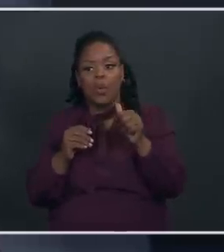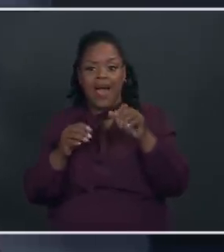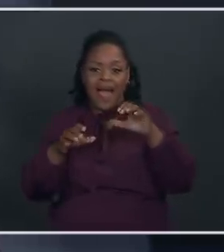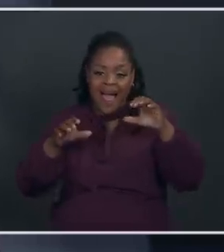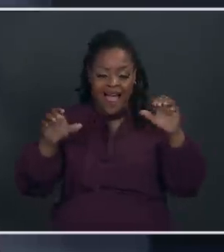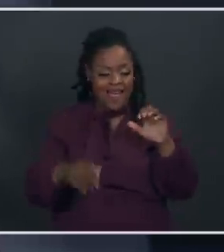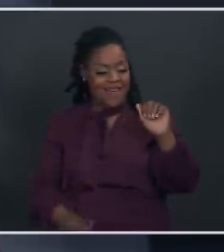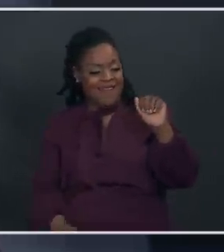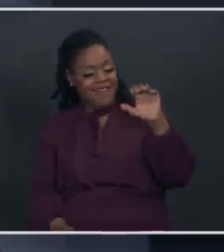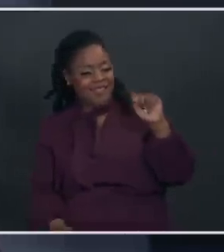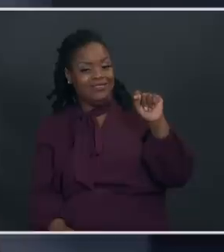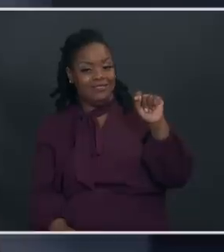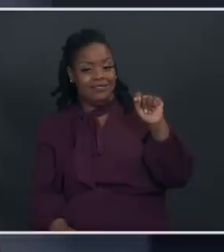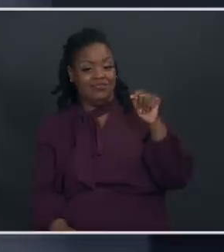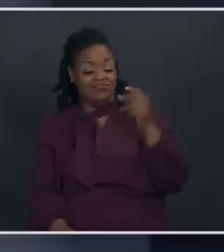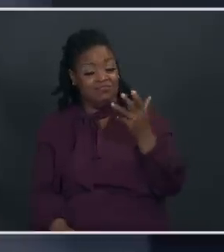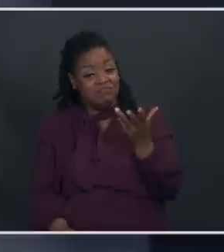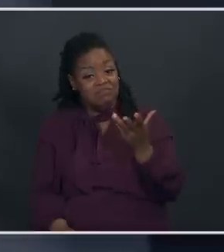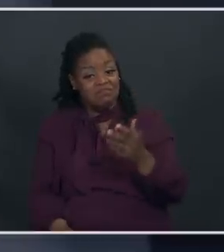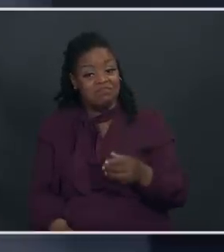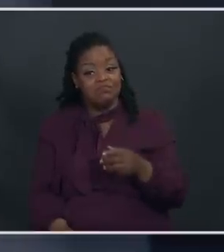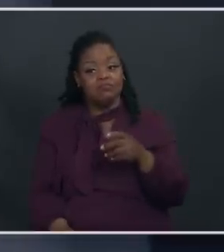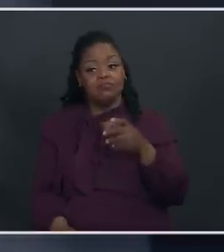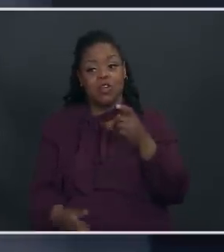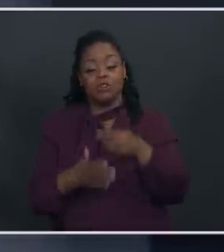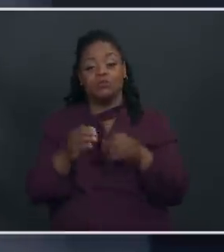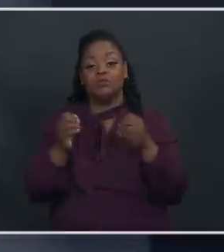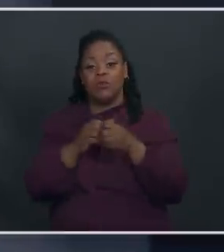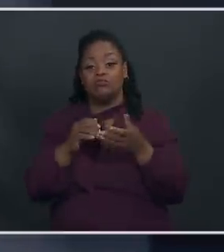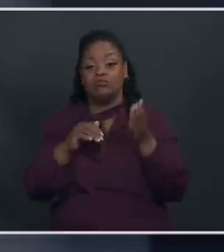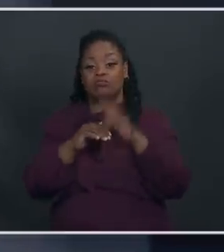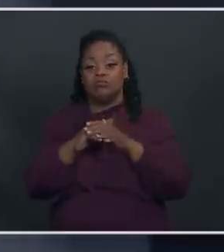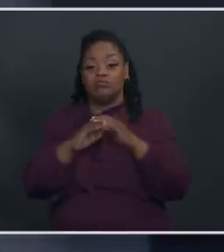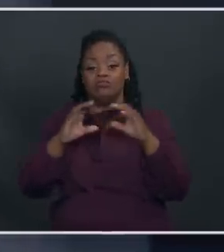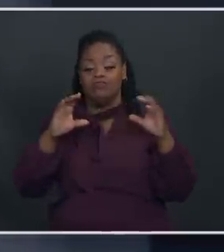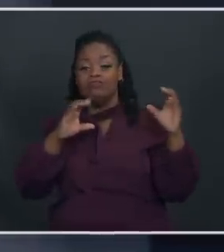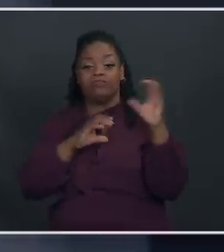It costs a lot more. There are countless economic analyses now that show